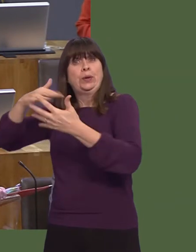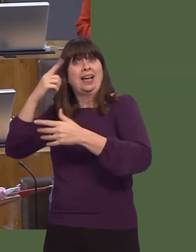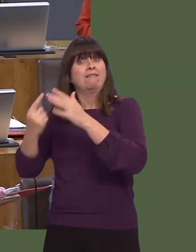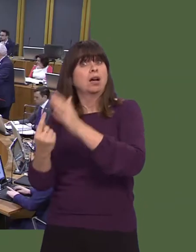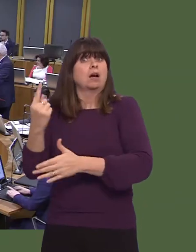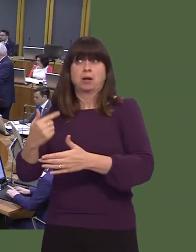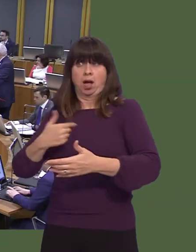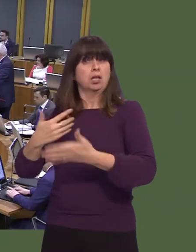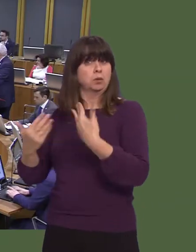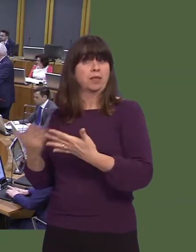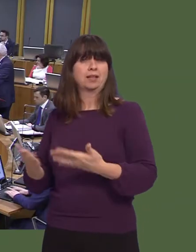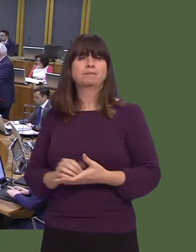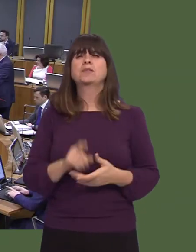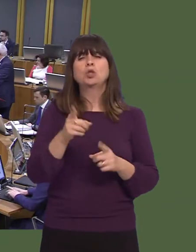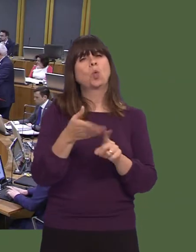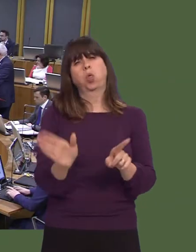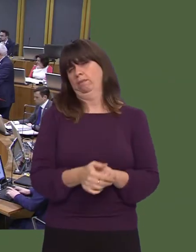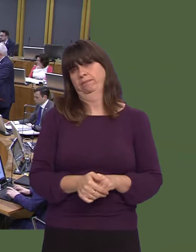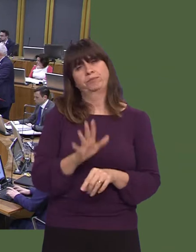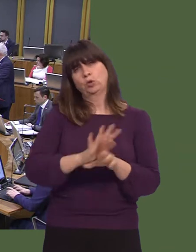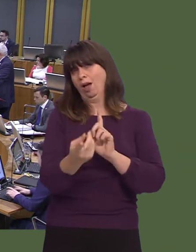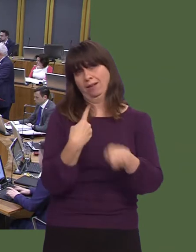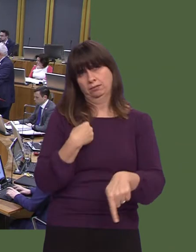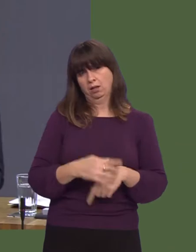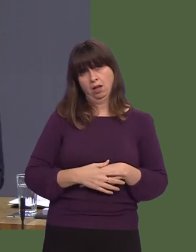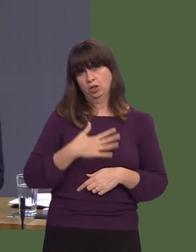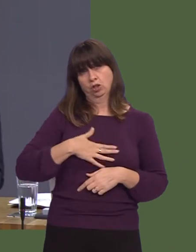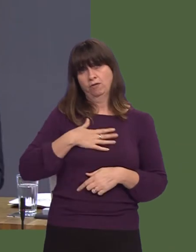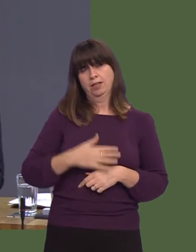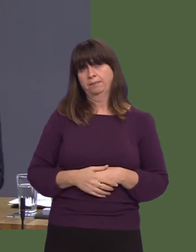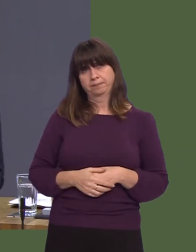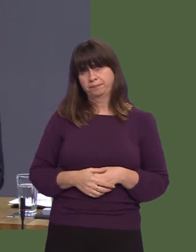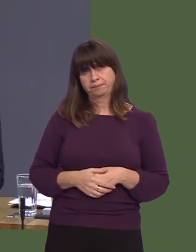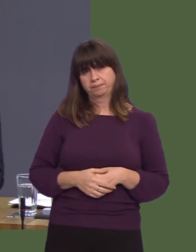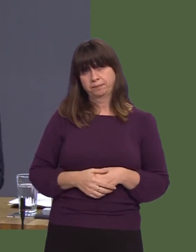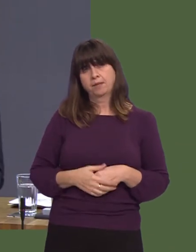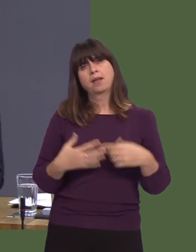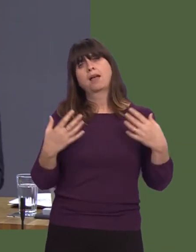Leanne Wood AM: You're not answering the question, First Minister, I'm afraid. There were specific